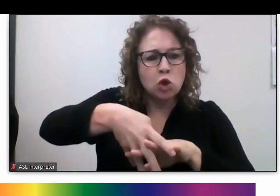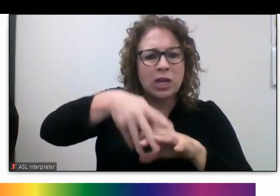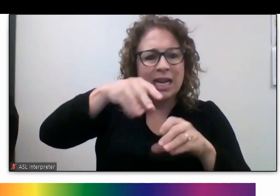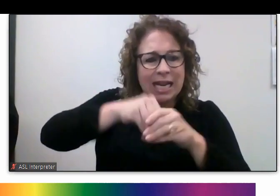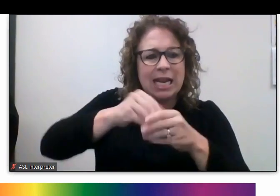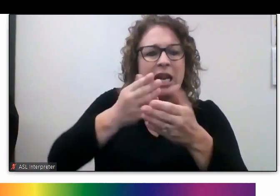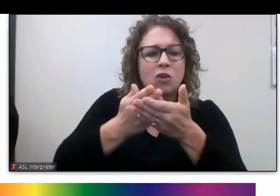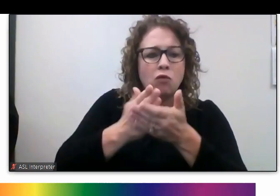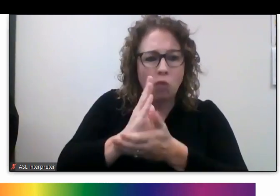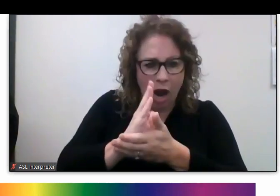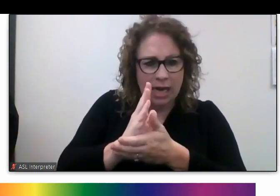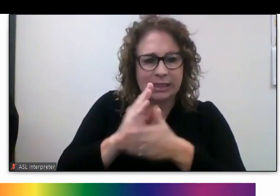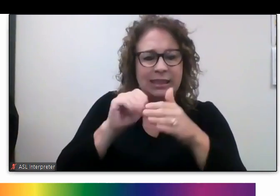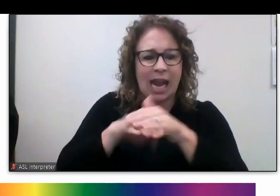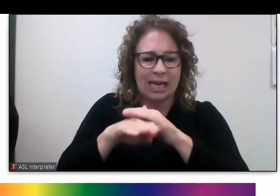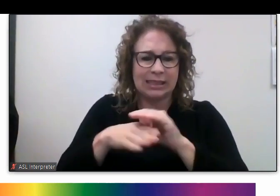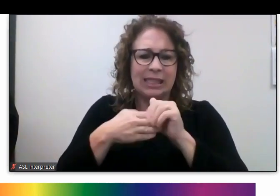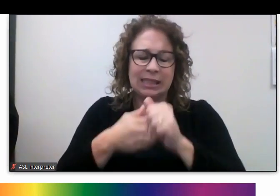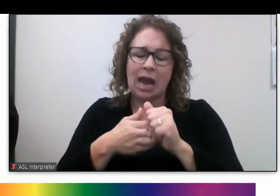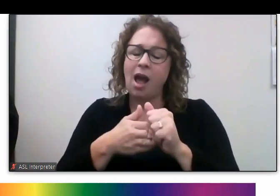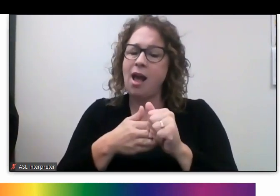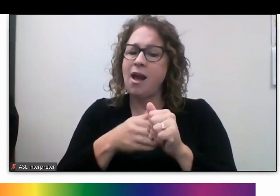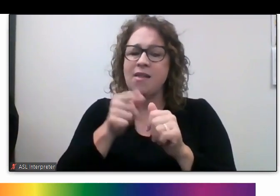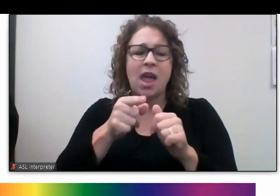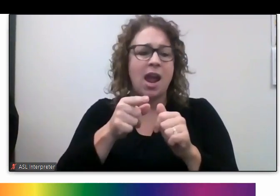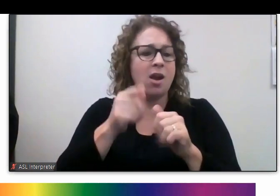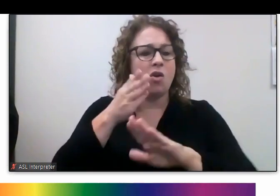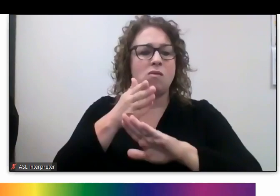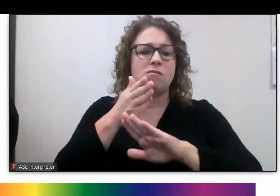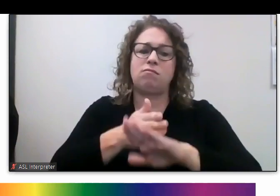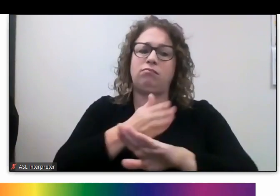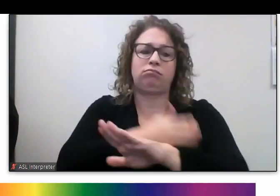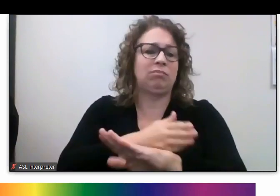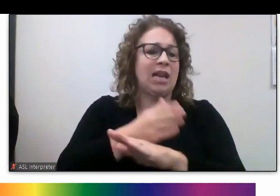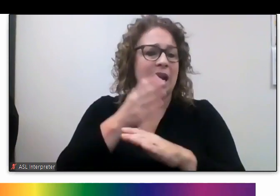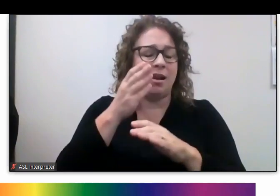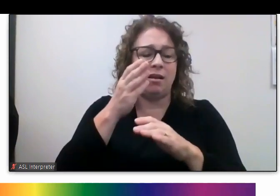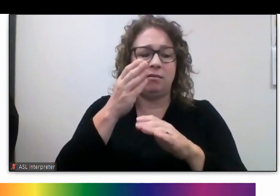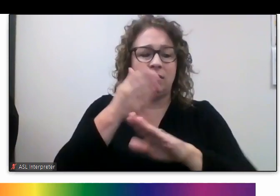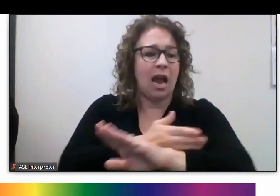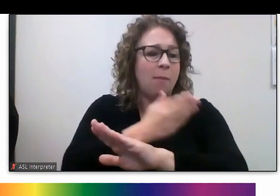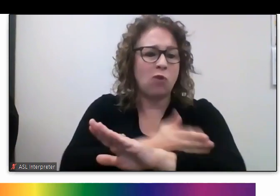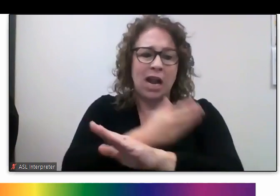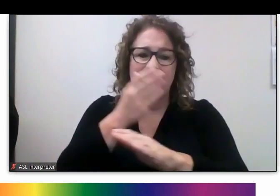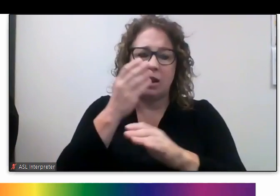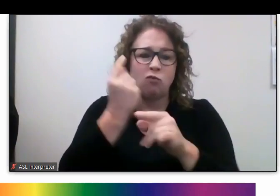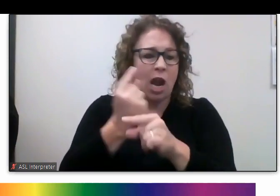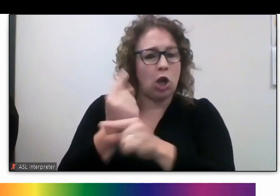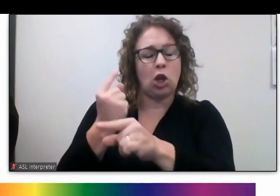they're updating regularly and is a great resource that we'll have linked in the notes of the YouTube video,